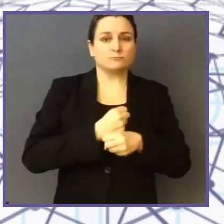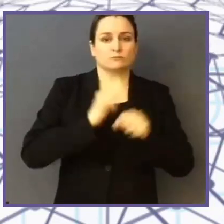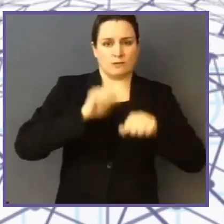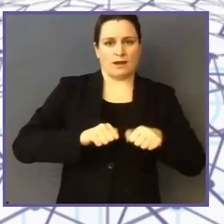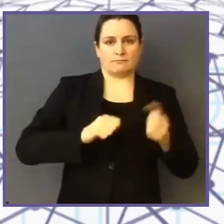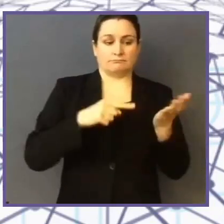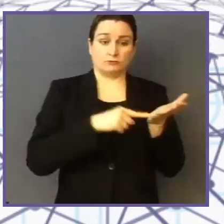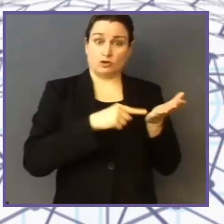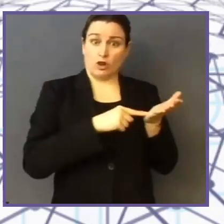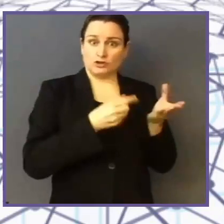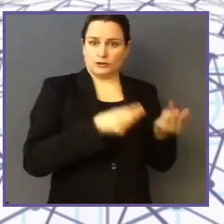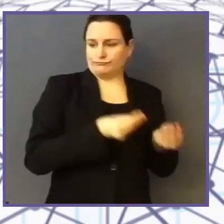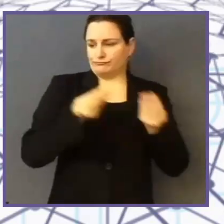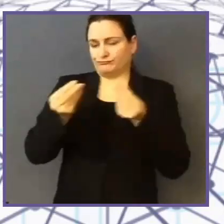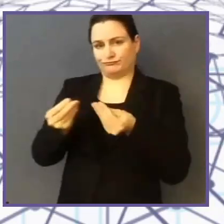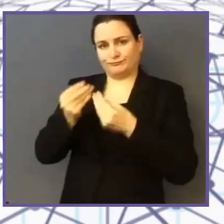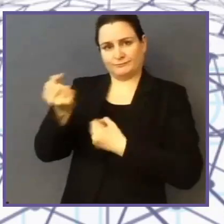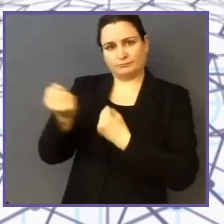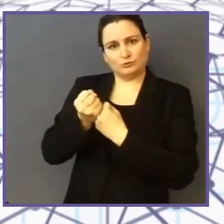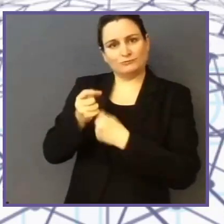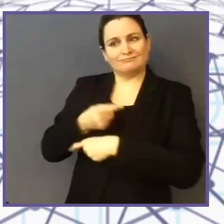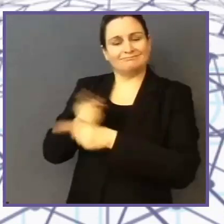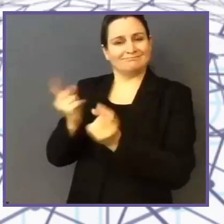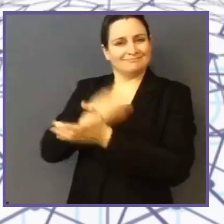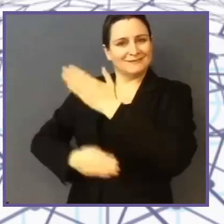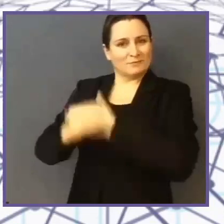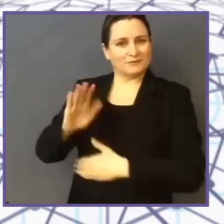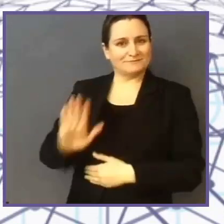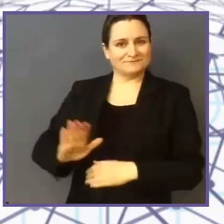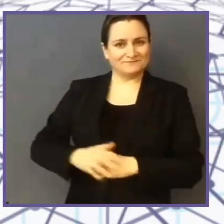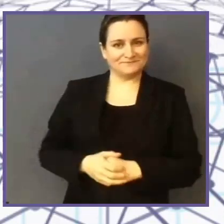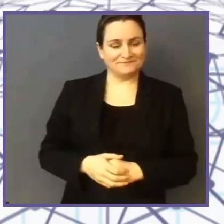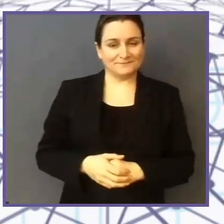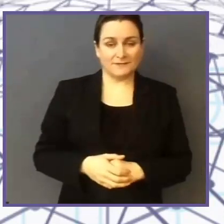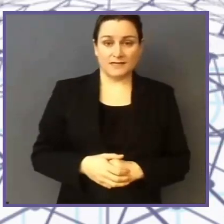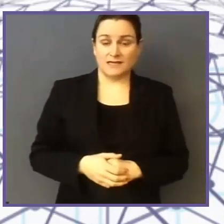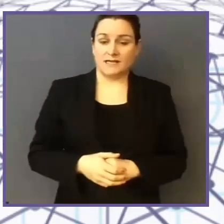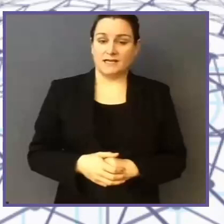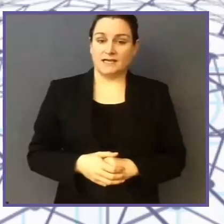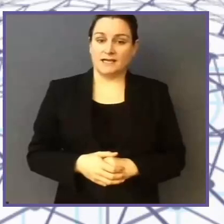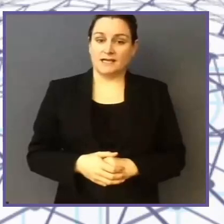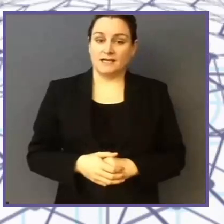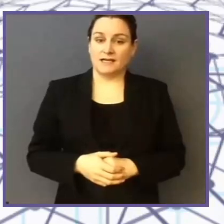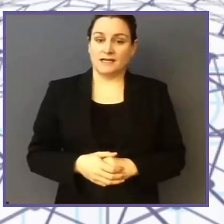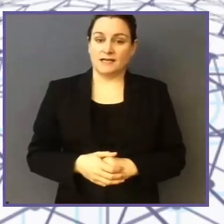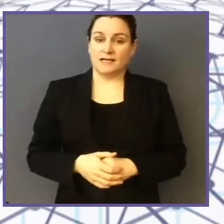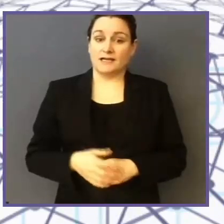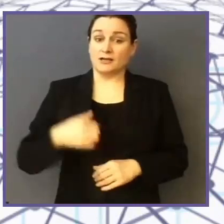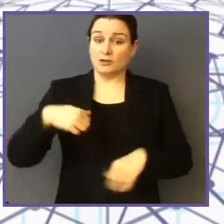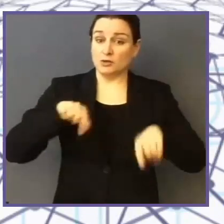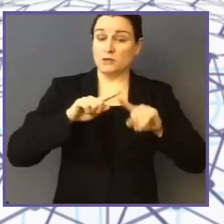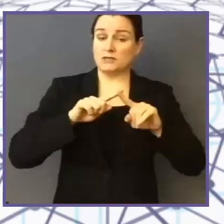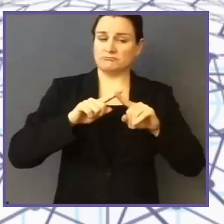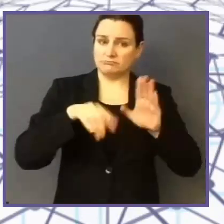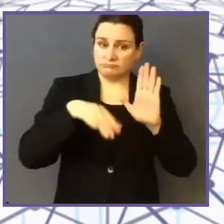with disabilities at all stages with policy formulation, programme design, service delivery,